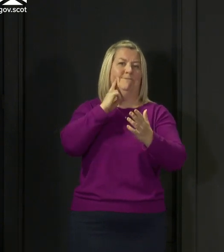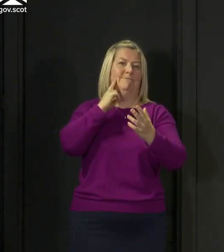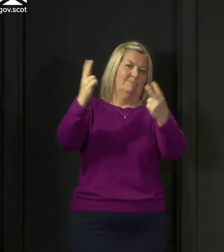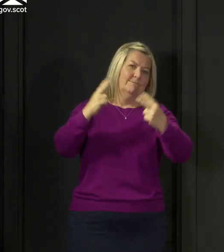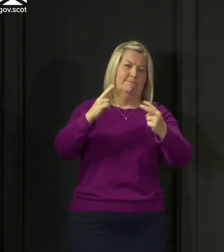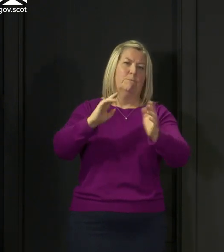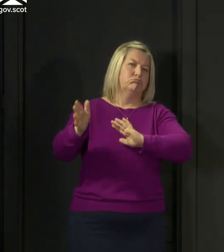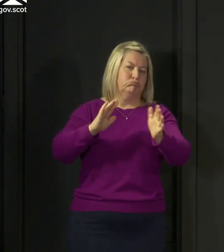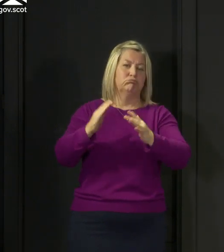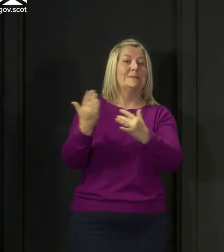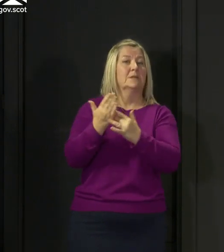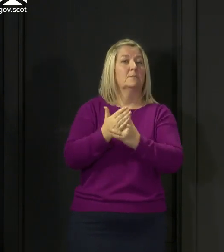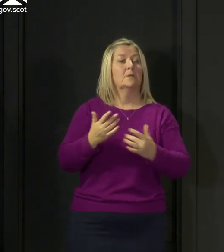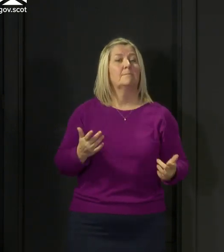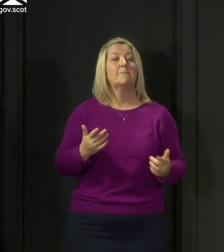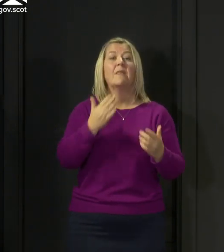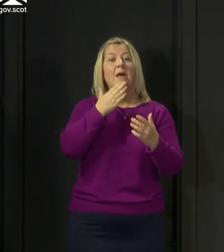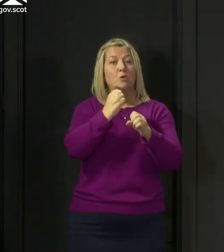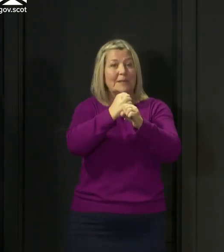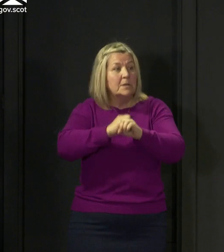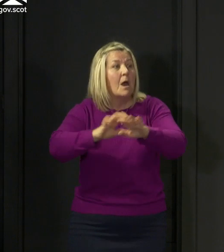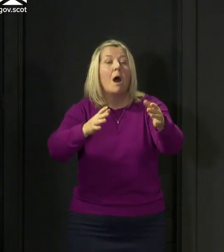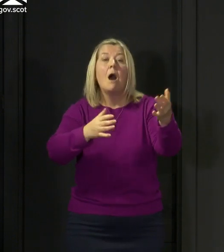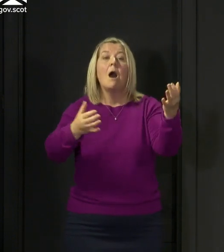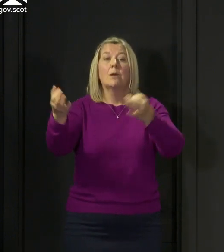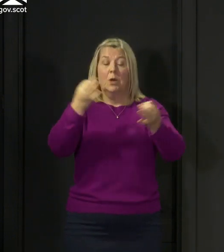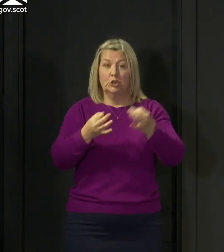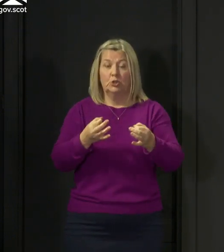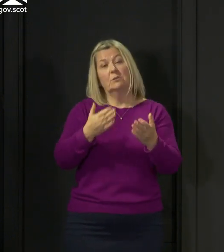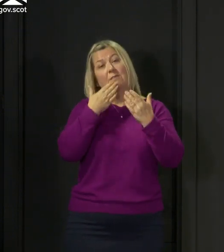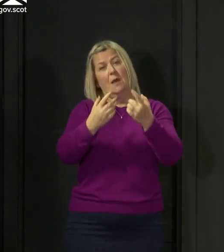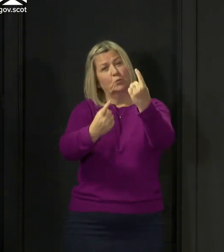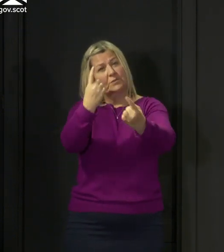accessible. I thank the journalist for the questions as always, and thank all of you.